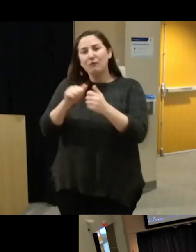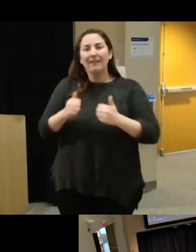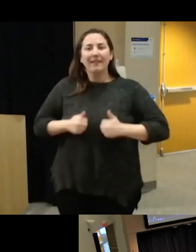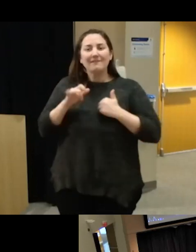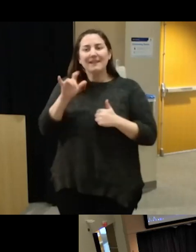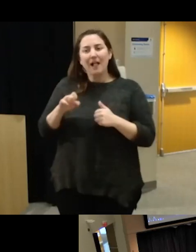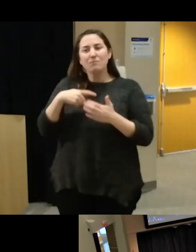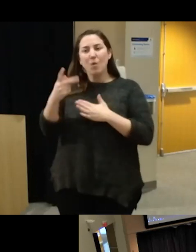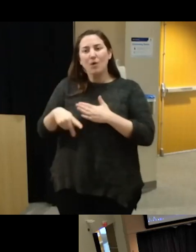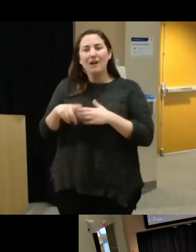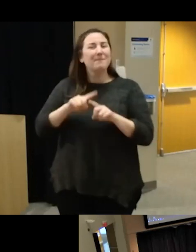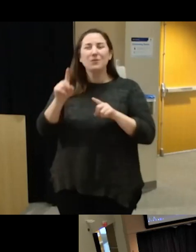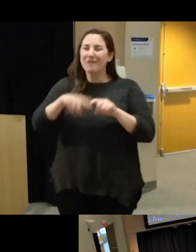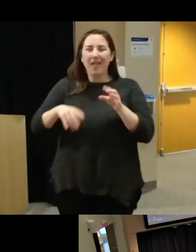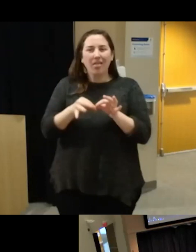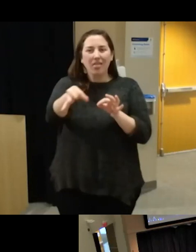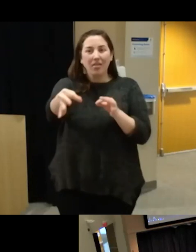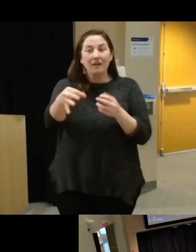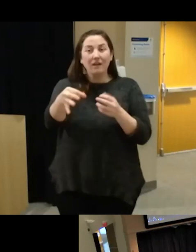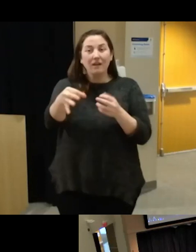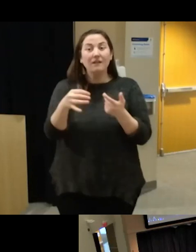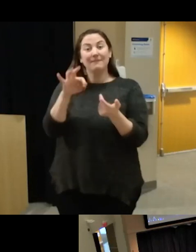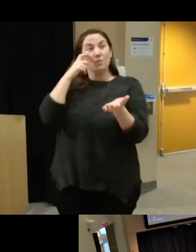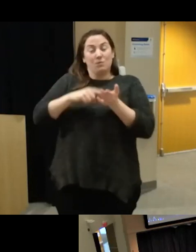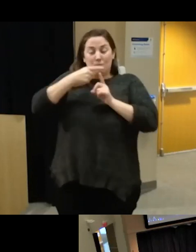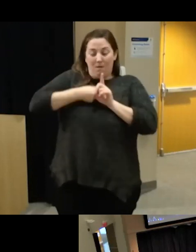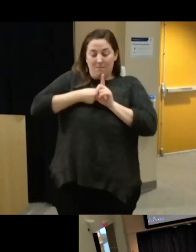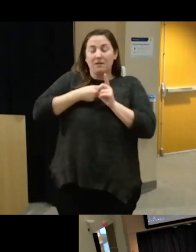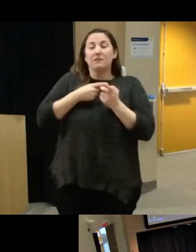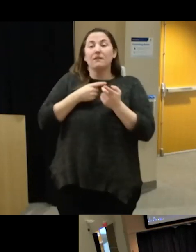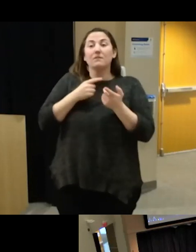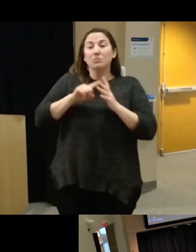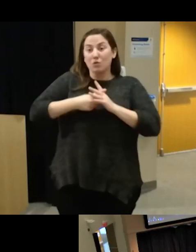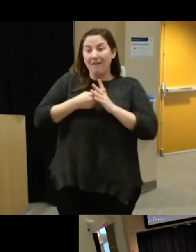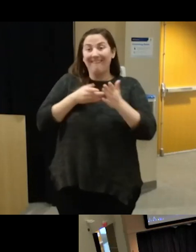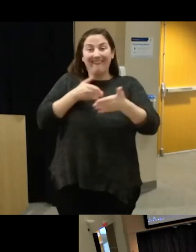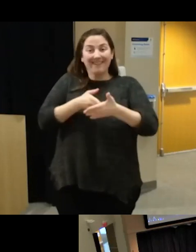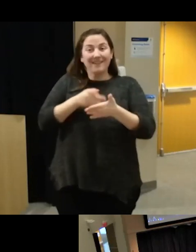too long if this if you then see in the first month and you start an antipsychotic that there's weight gain